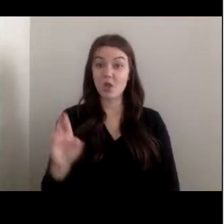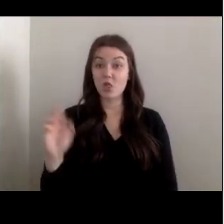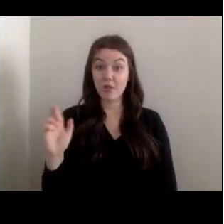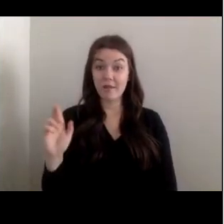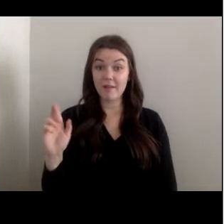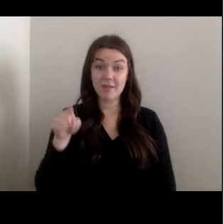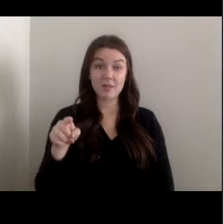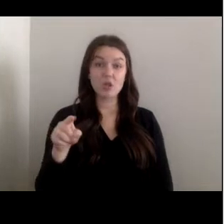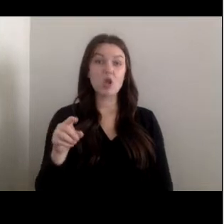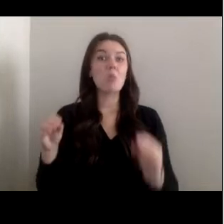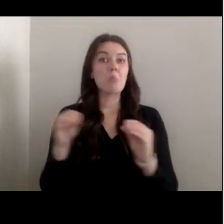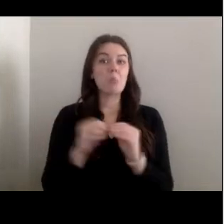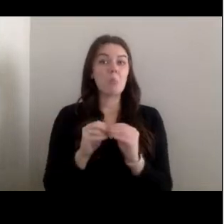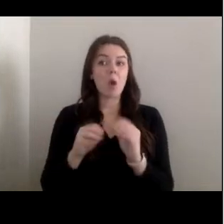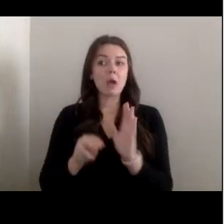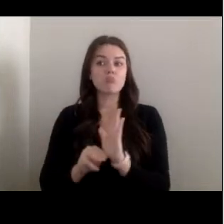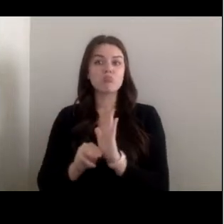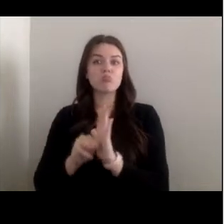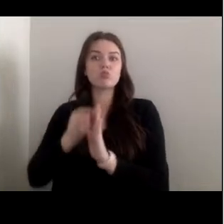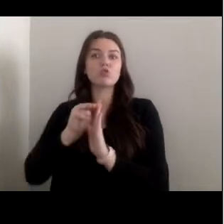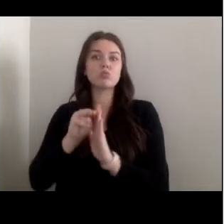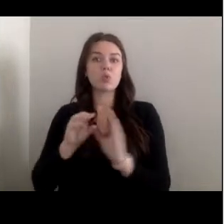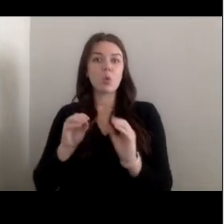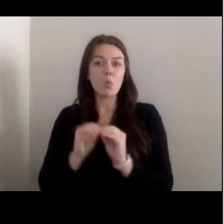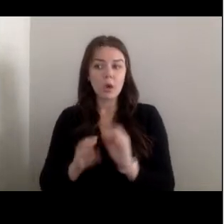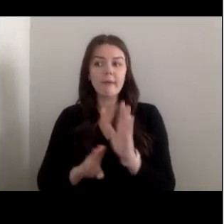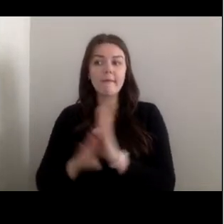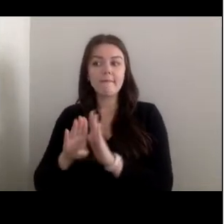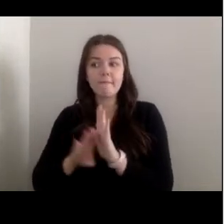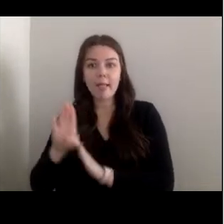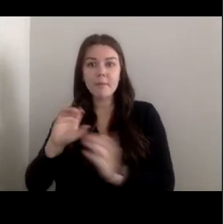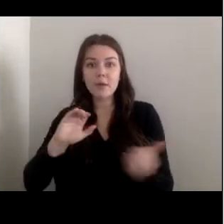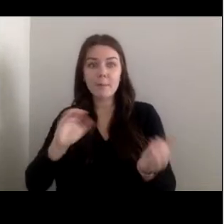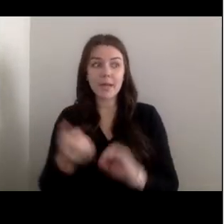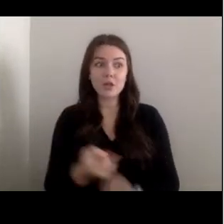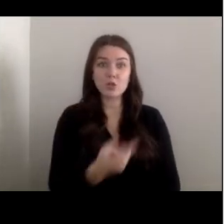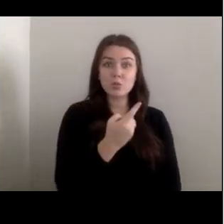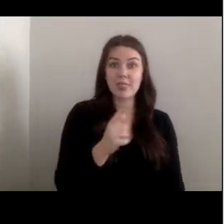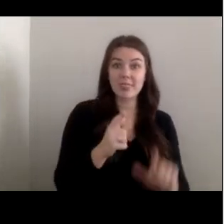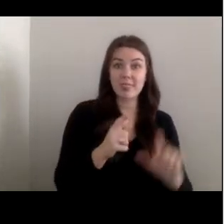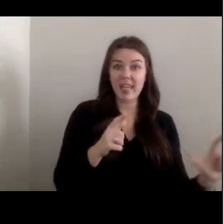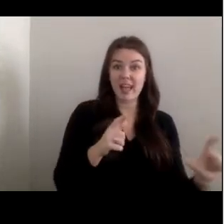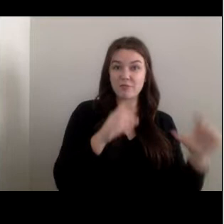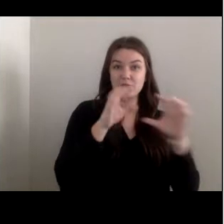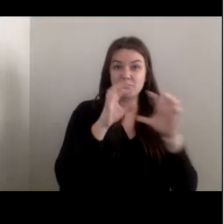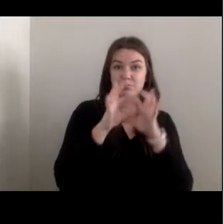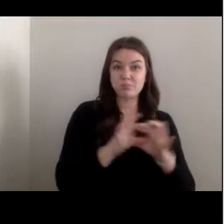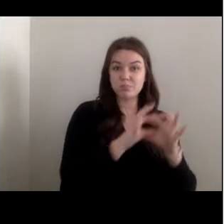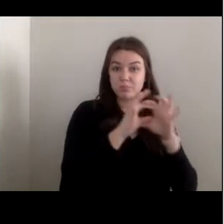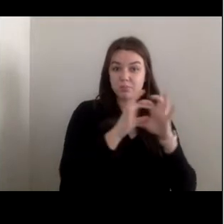further developed than the embryos that you see on the left. So that little tiny baby crab is getting closer